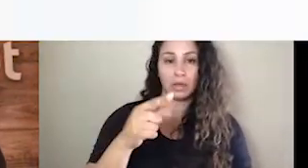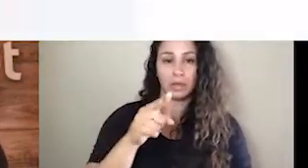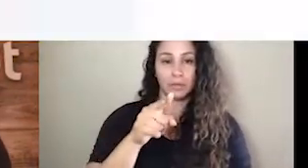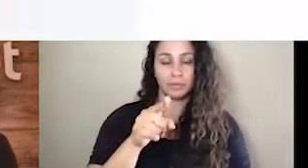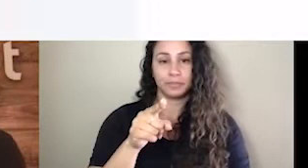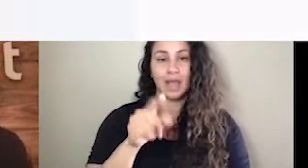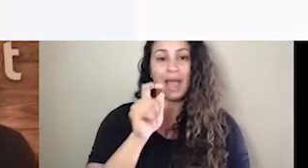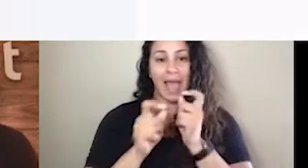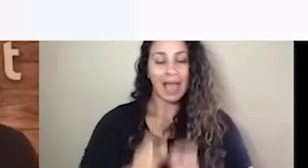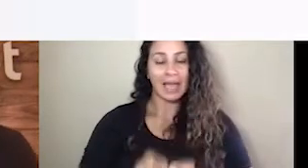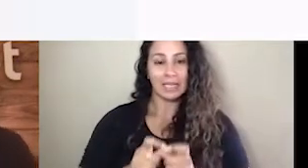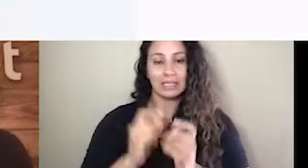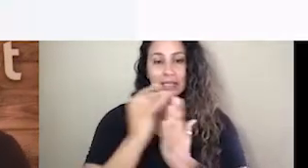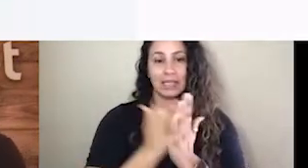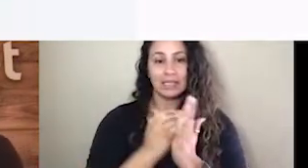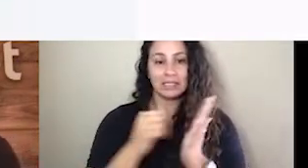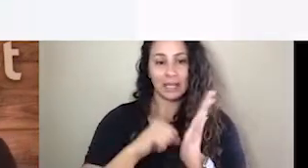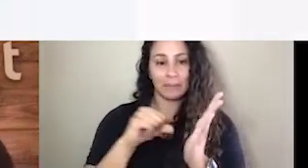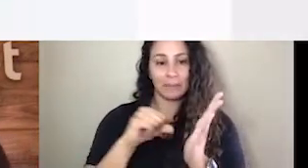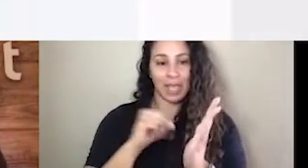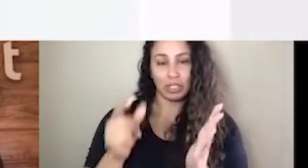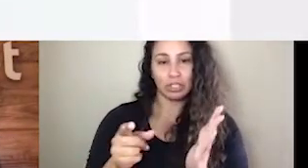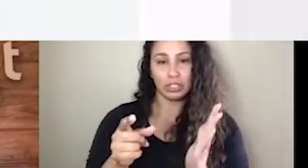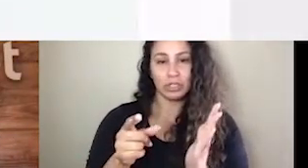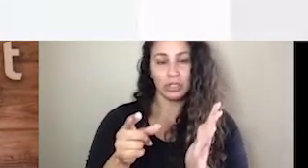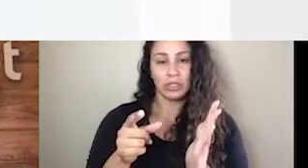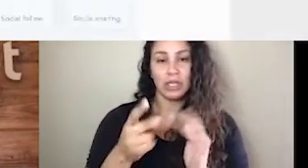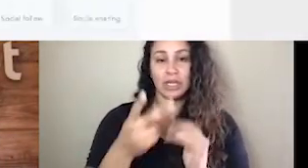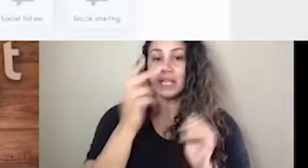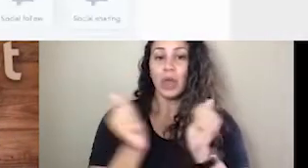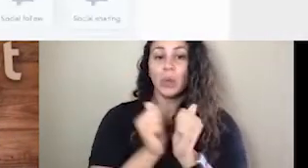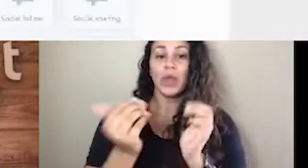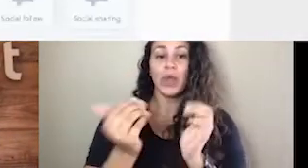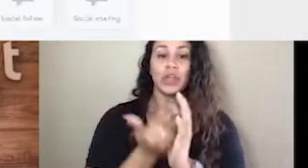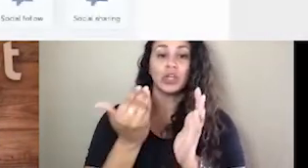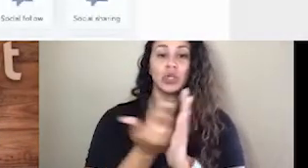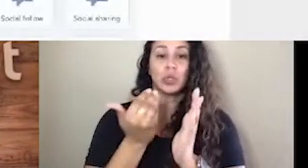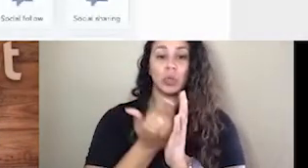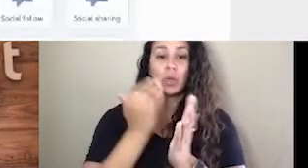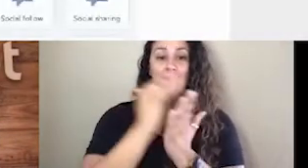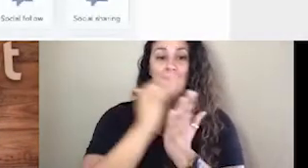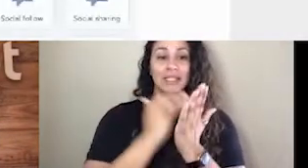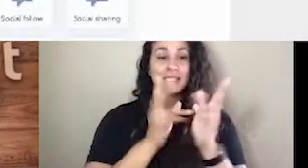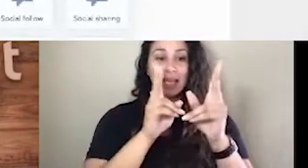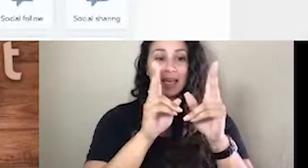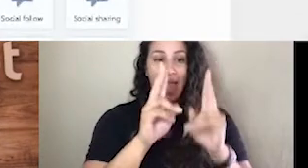AND YOU SEE WITH THE NEW BLOG LISTING PAGE EDITOR YOU